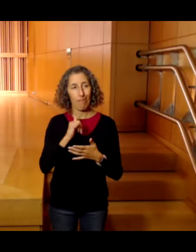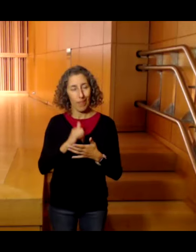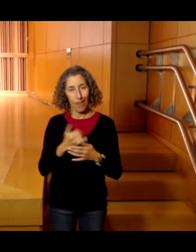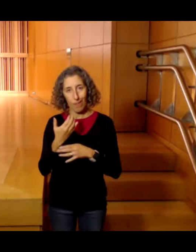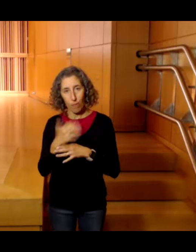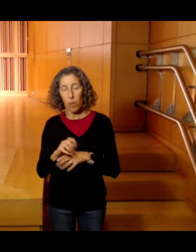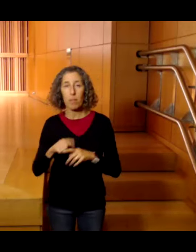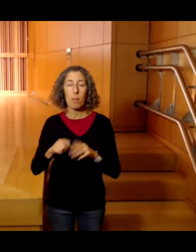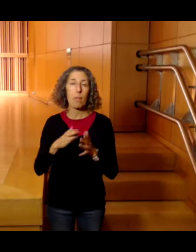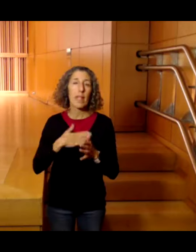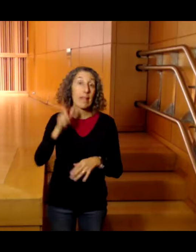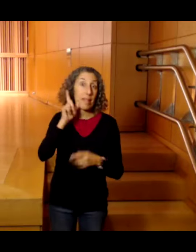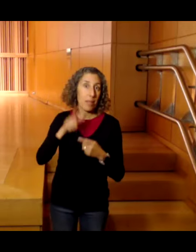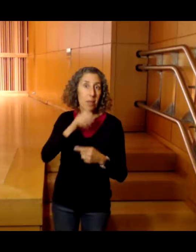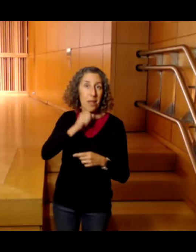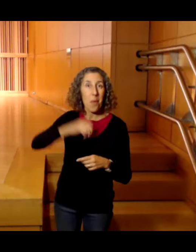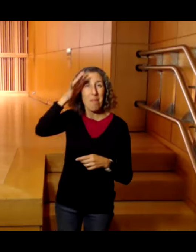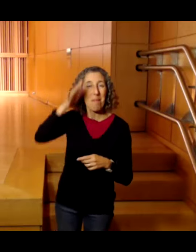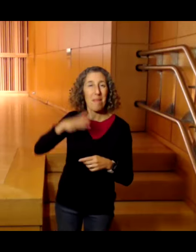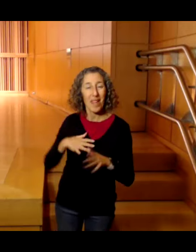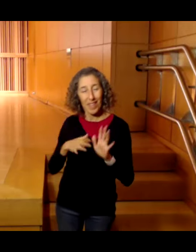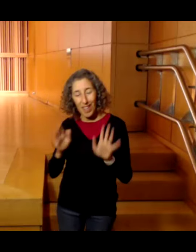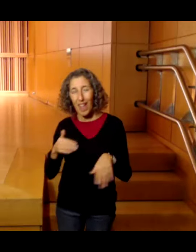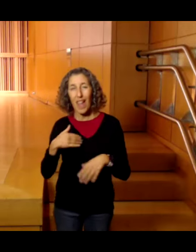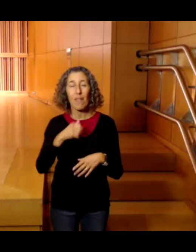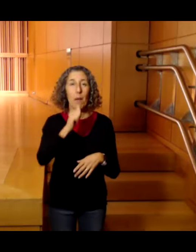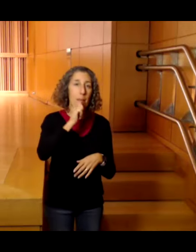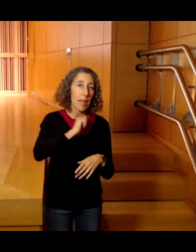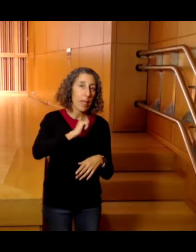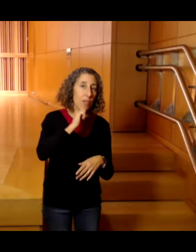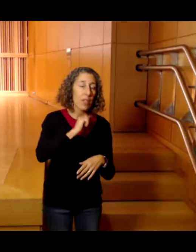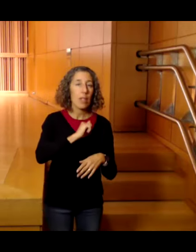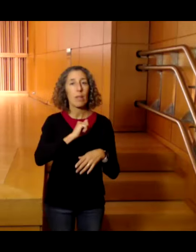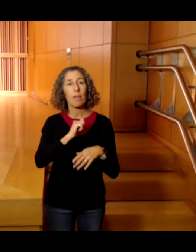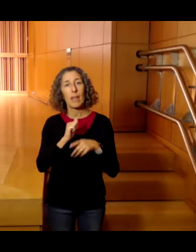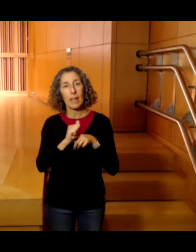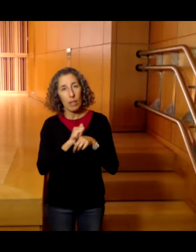Patients… counsel patients. diligence, steadfastness.